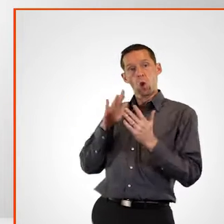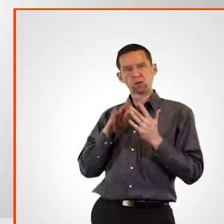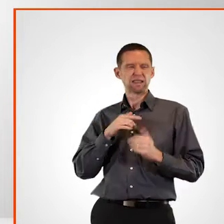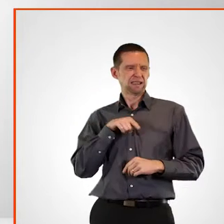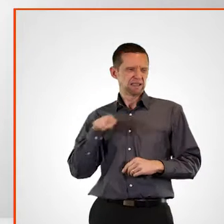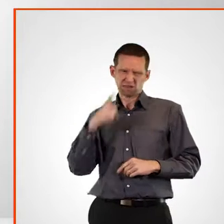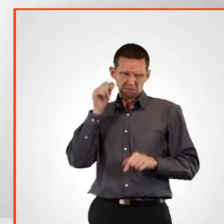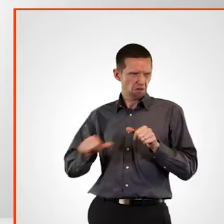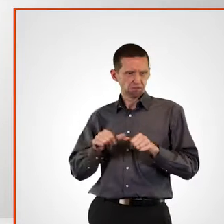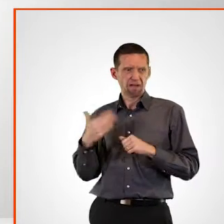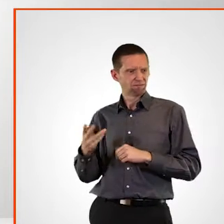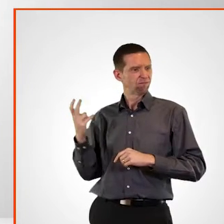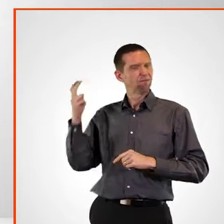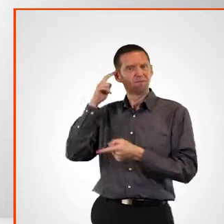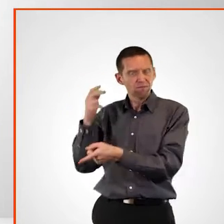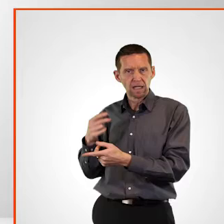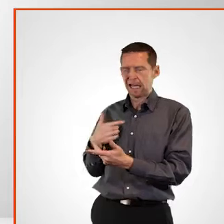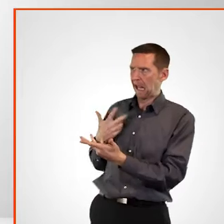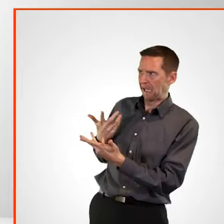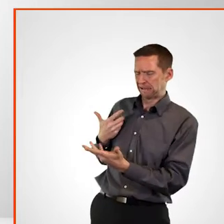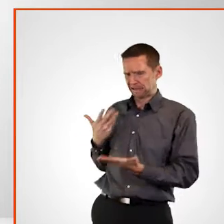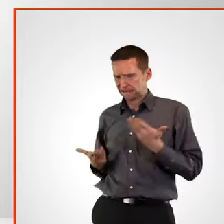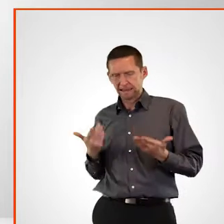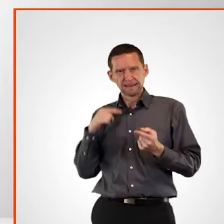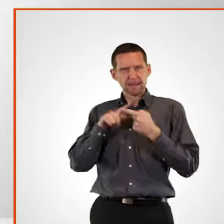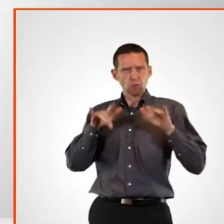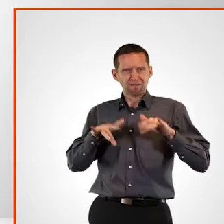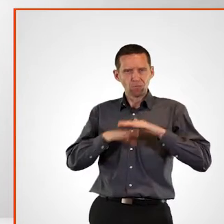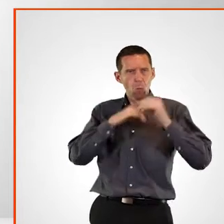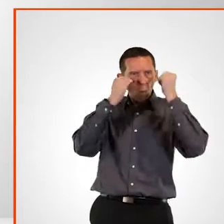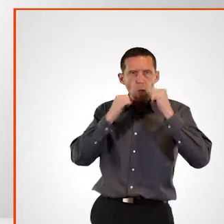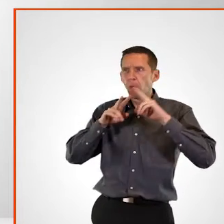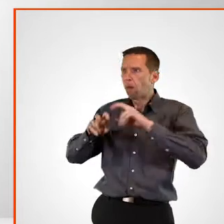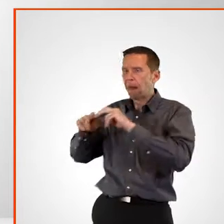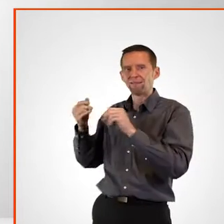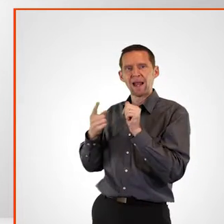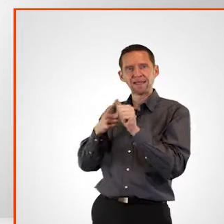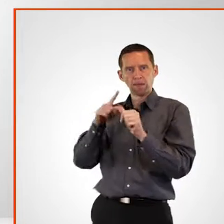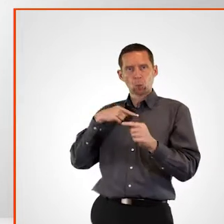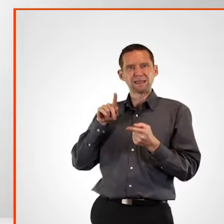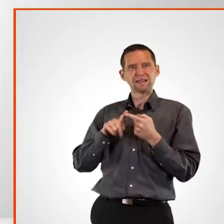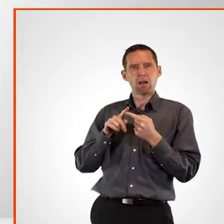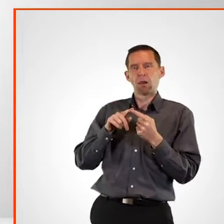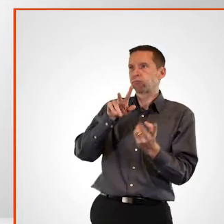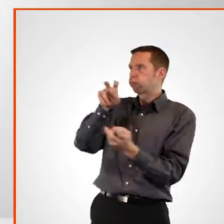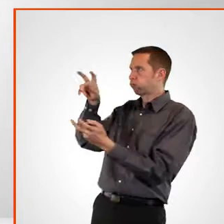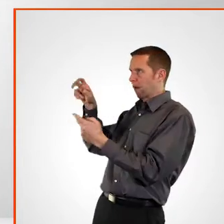"I wonder if this kid would do better with a cochlear implant." And we still don't have all the answers, but we're continuing to sort of accumulate information